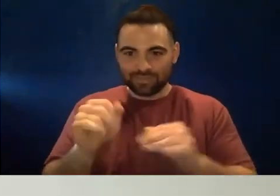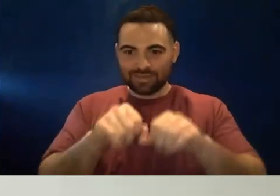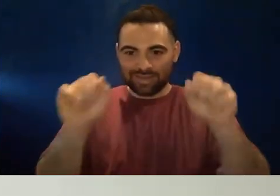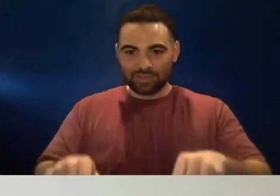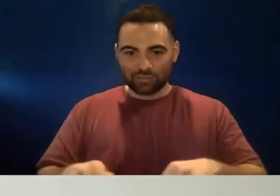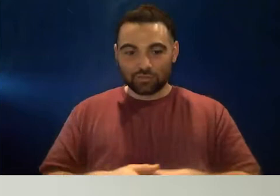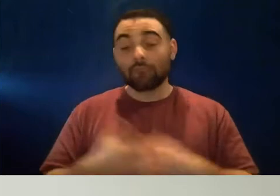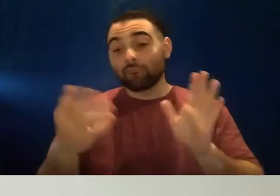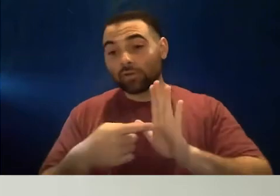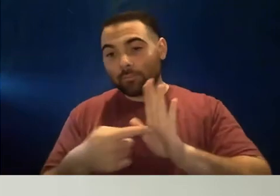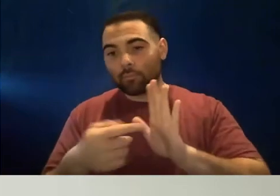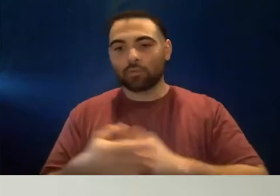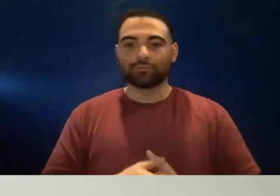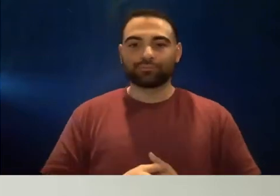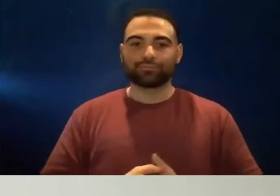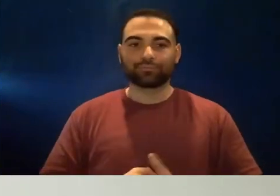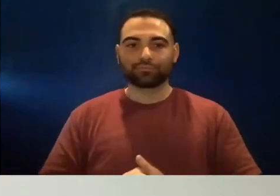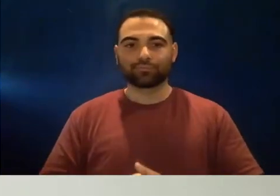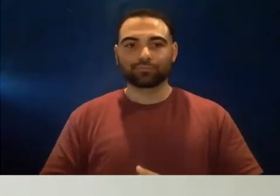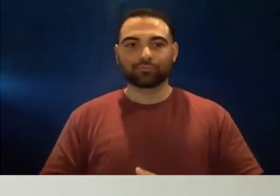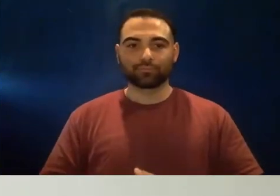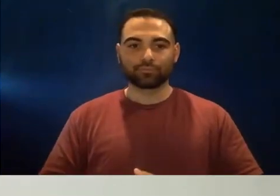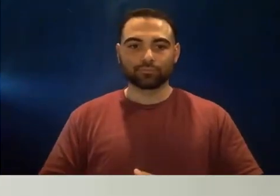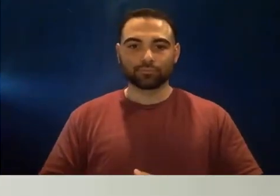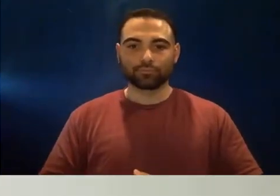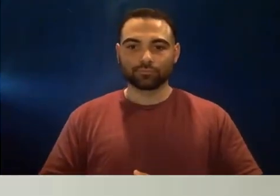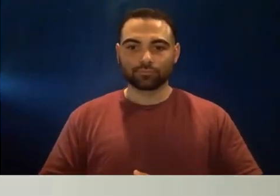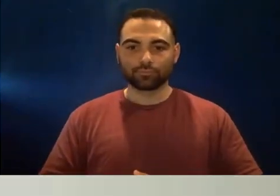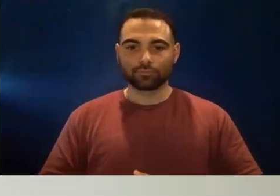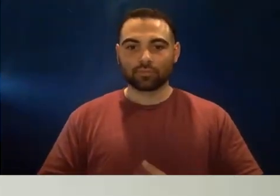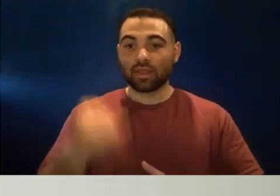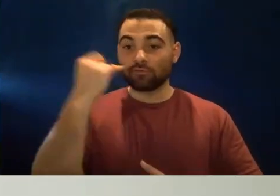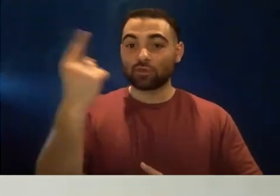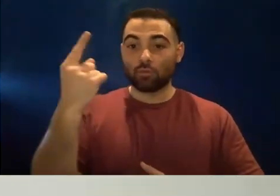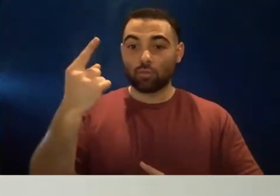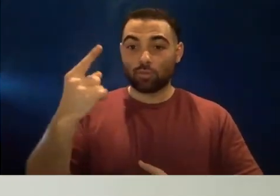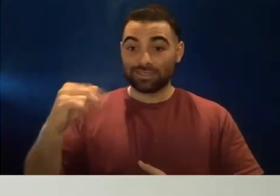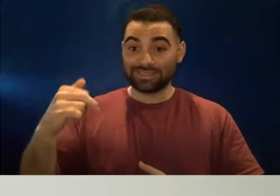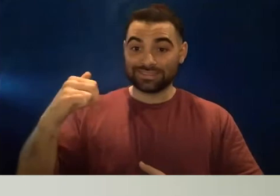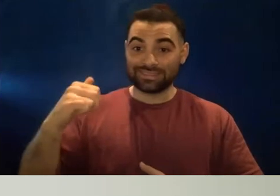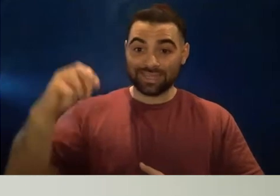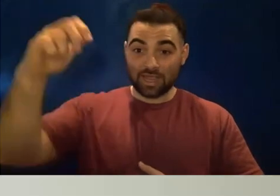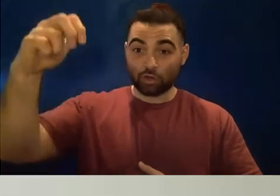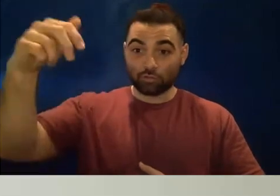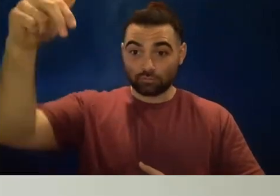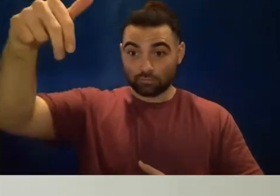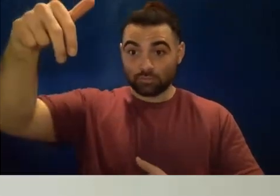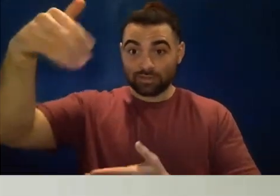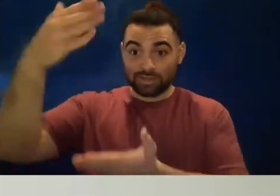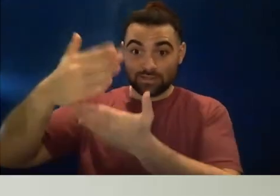For example, if someone's at the top of a staircase, they're kind of taking a guess in terms of like,